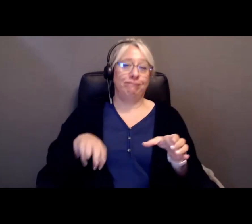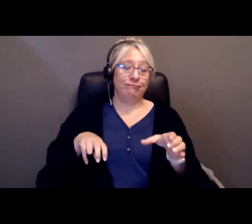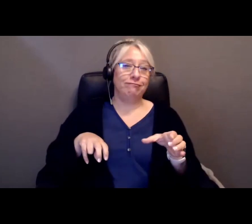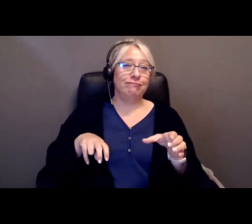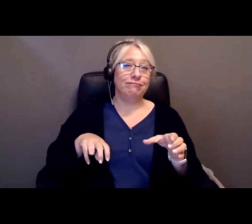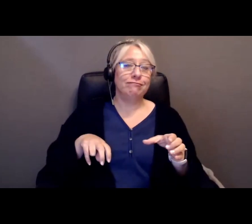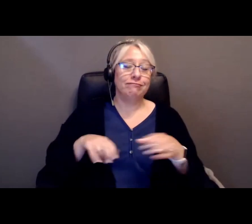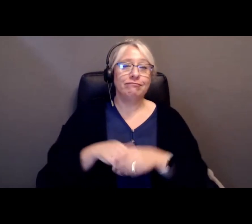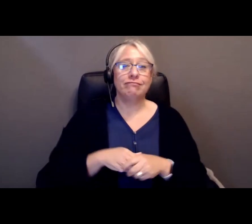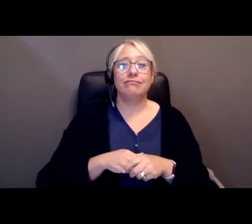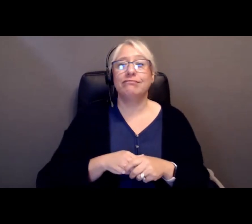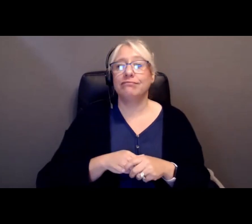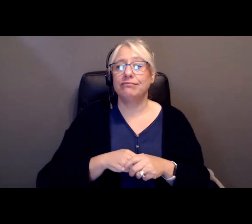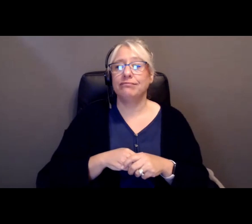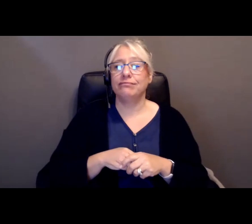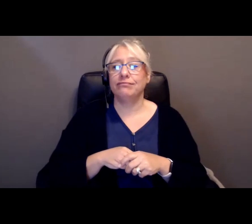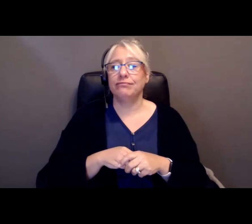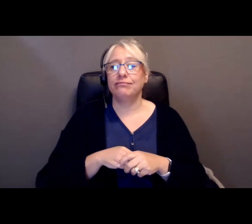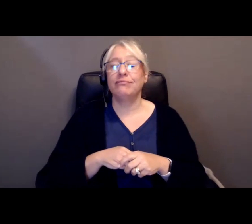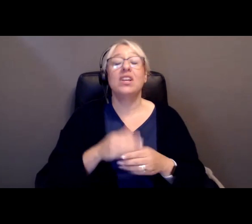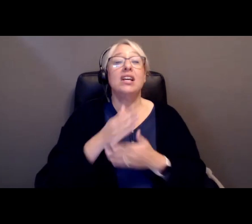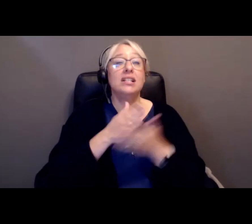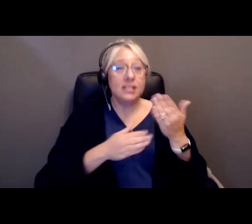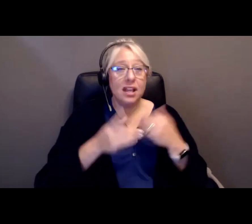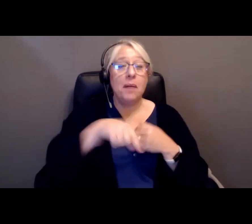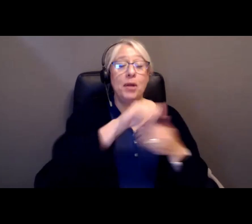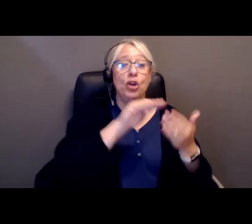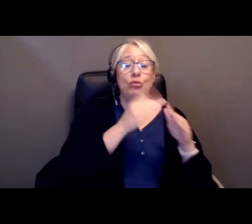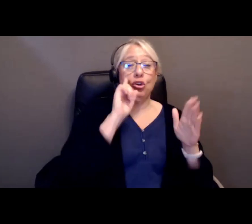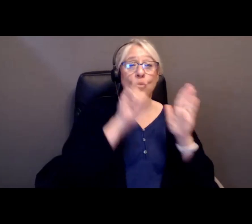while some community researchers did try to involve the community,